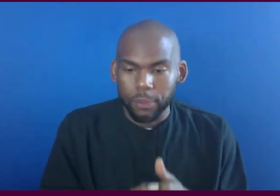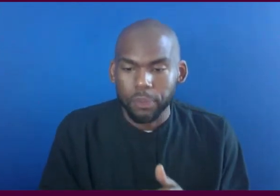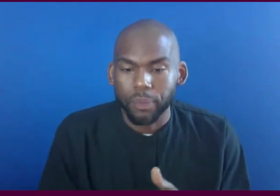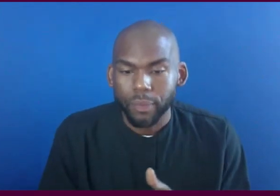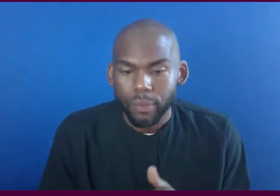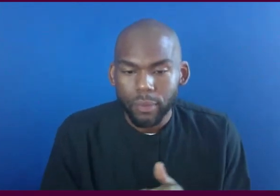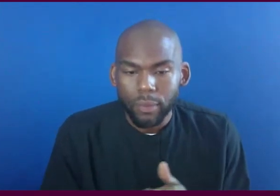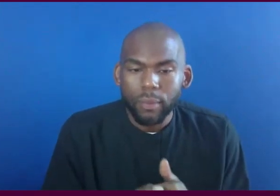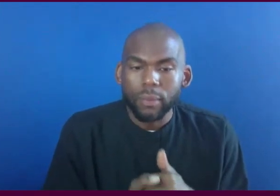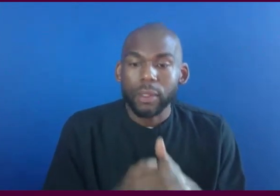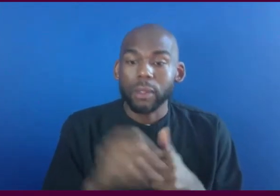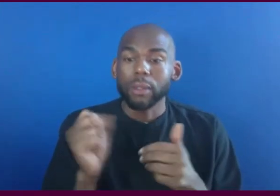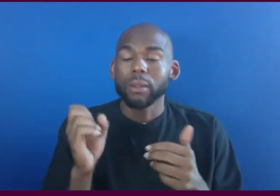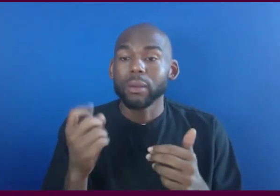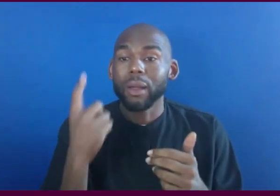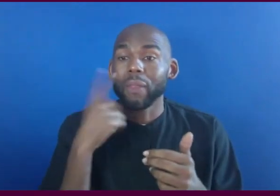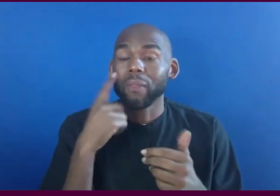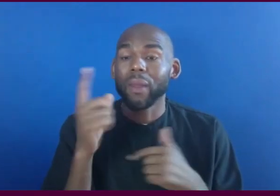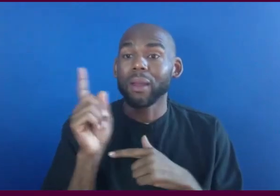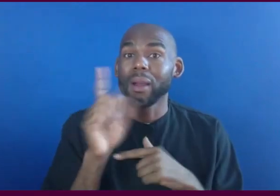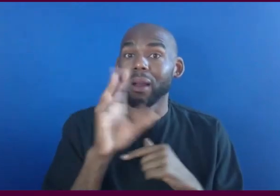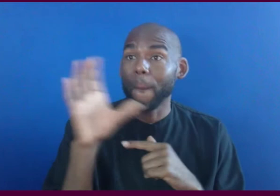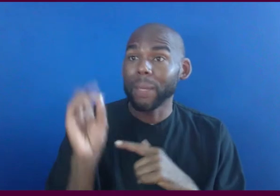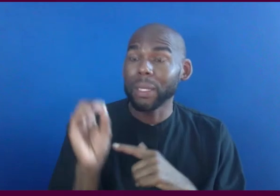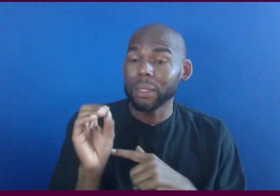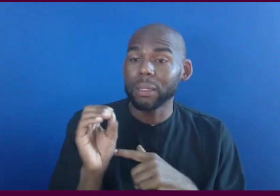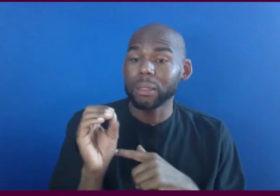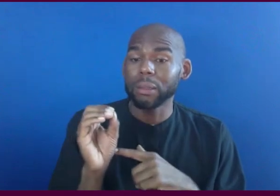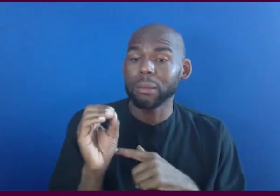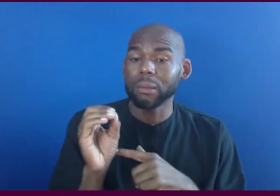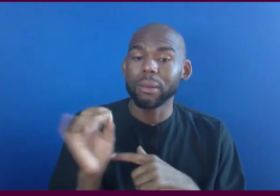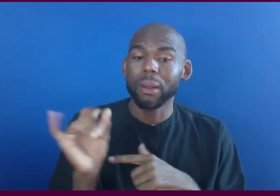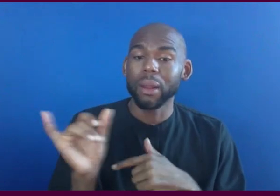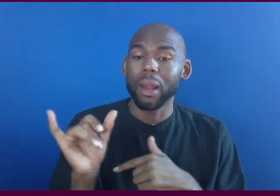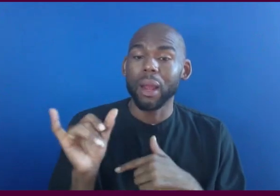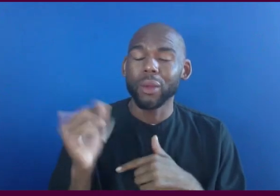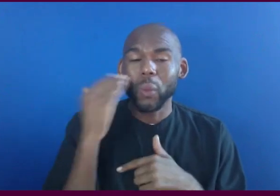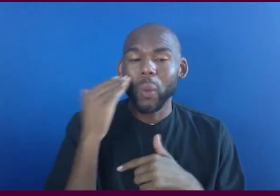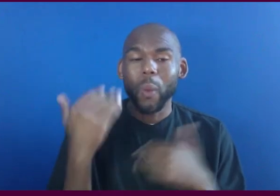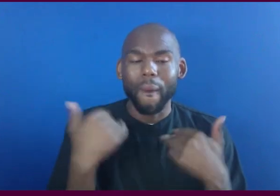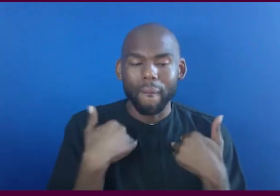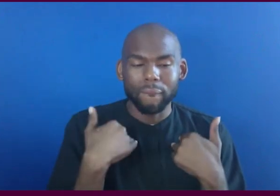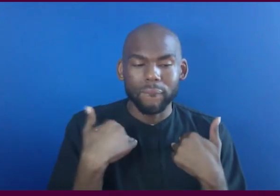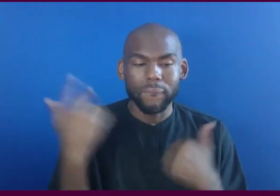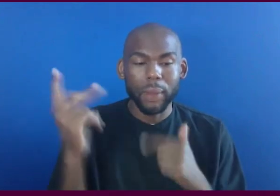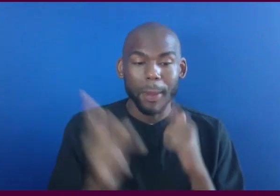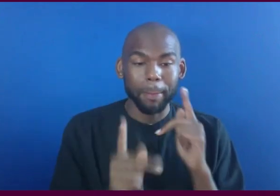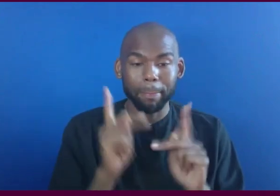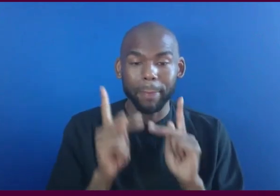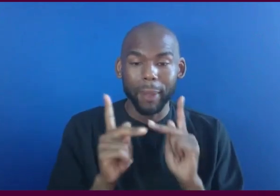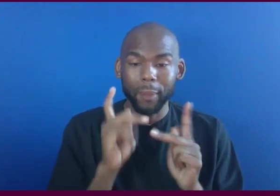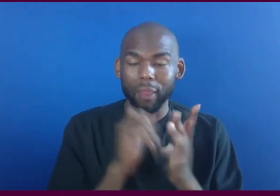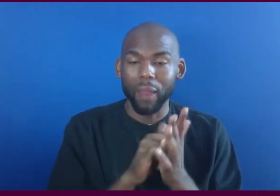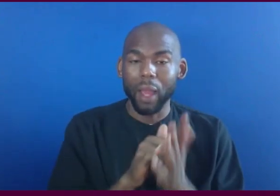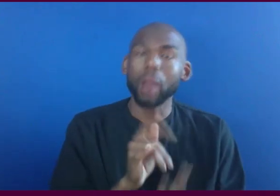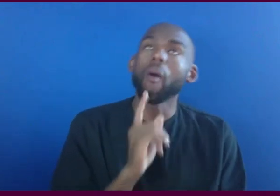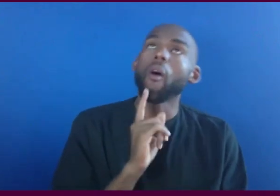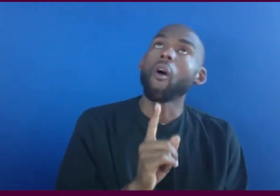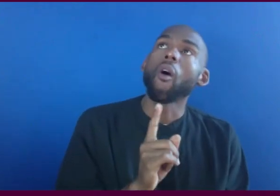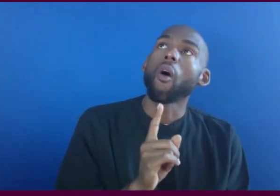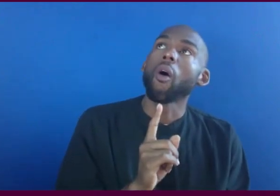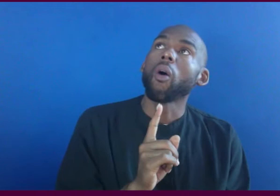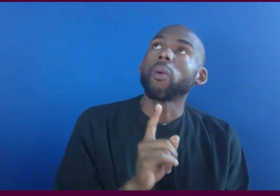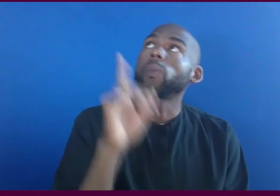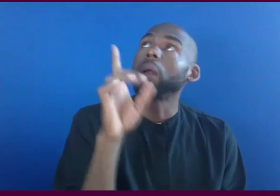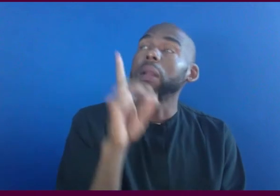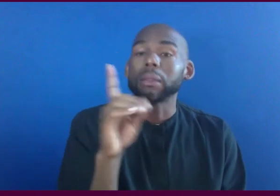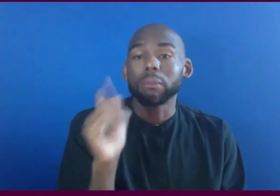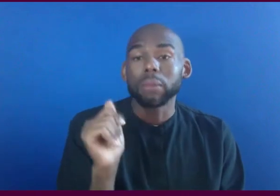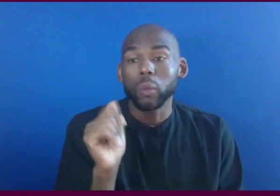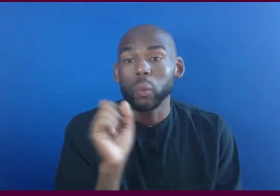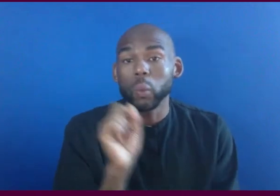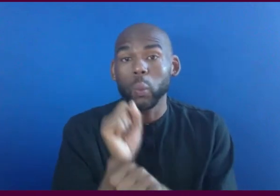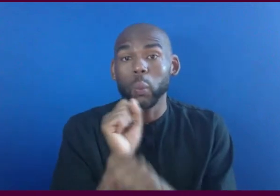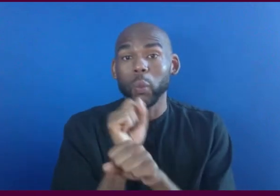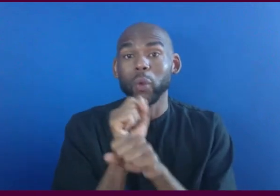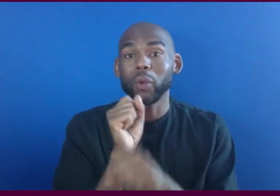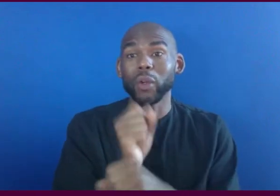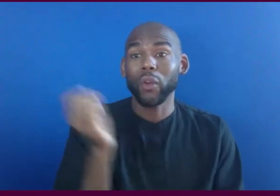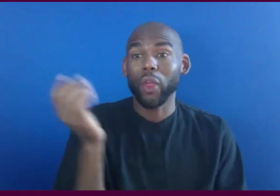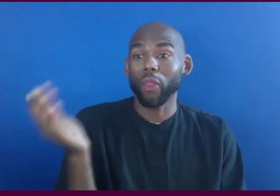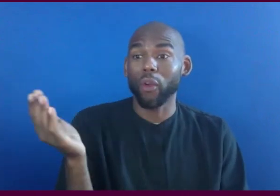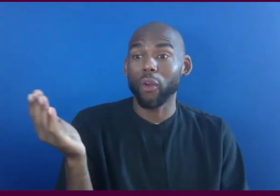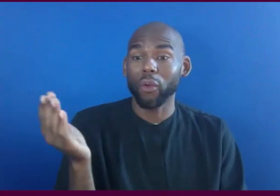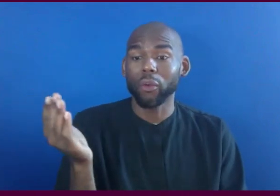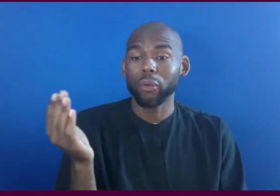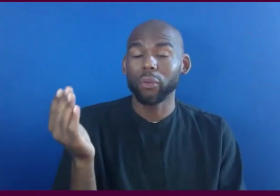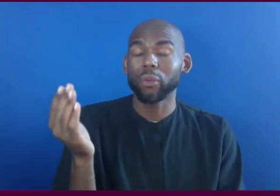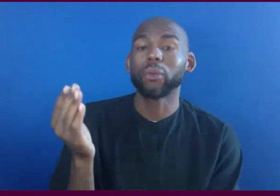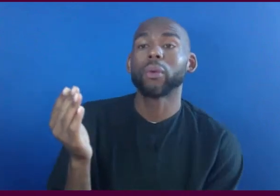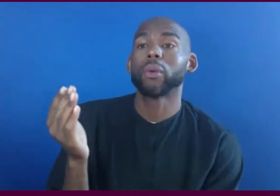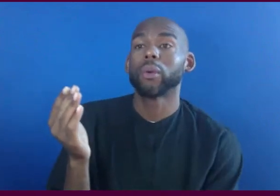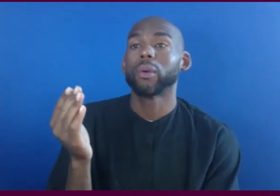So I think for companies, having people that are people with disabilities working there,